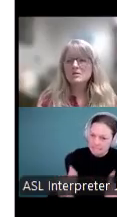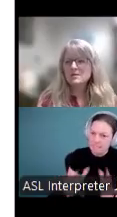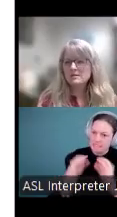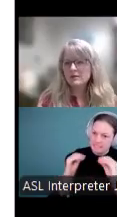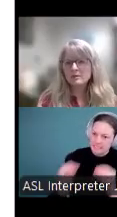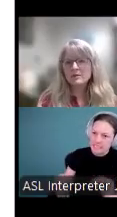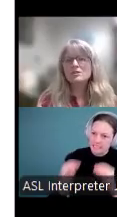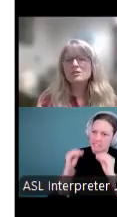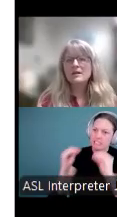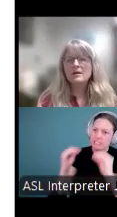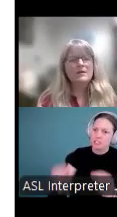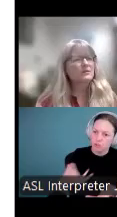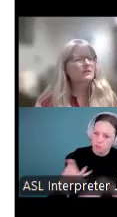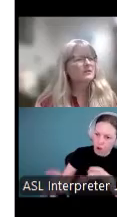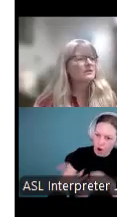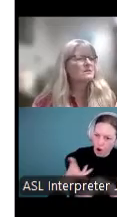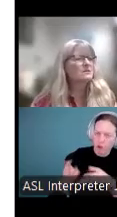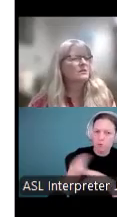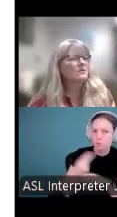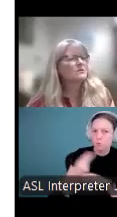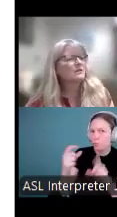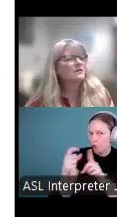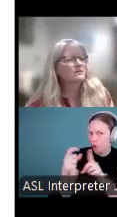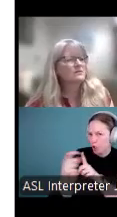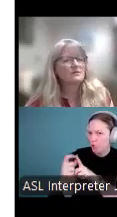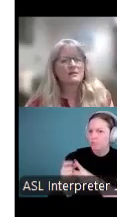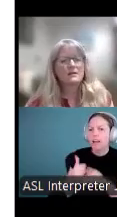use some verbiage to help them learn some of those signals that